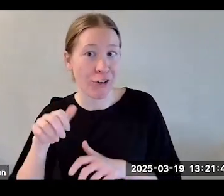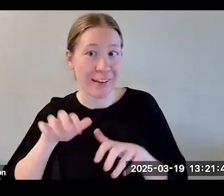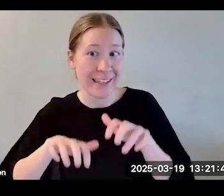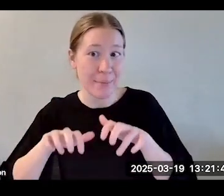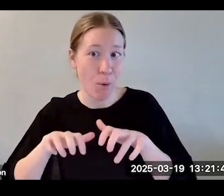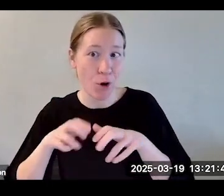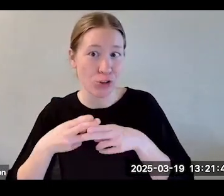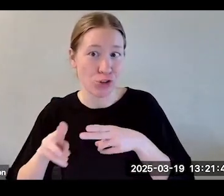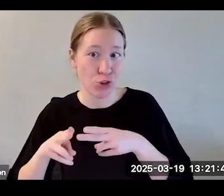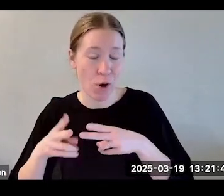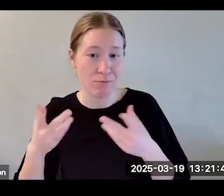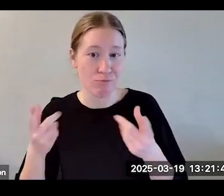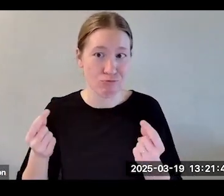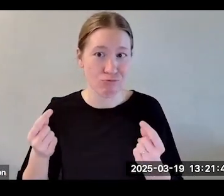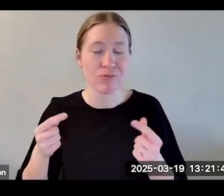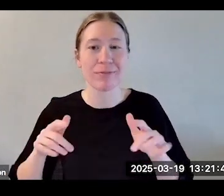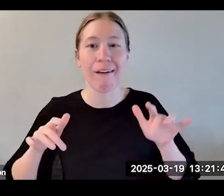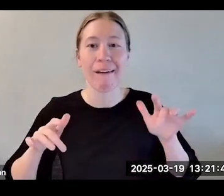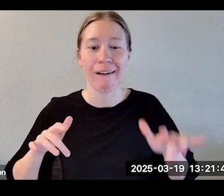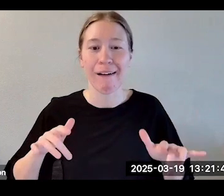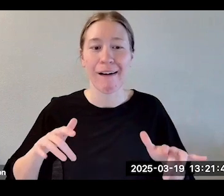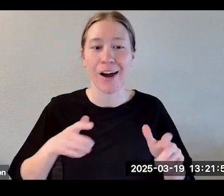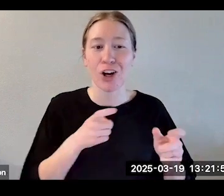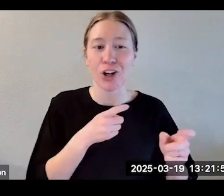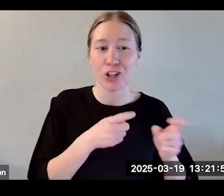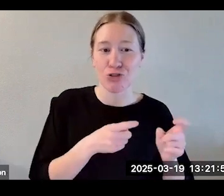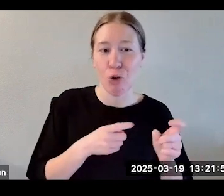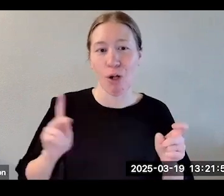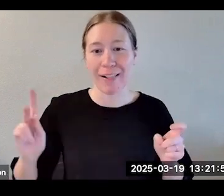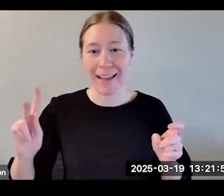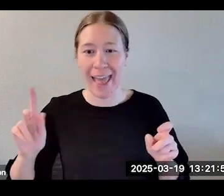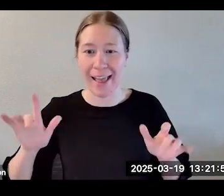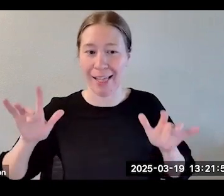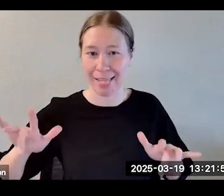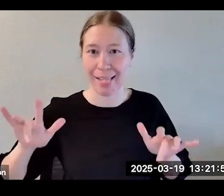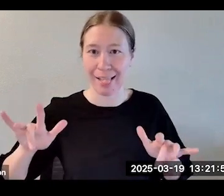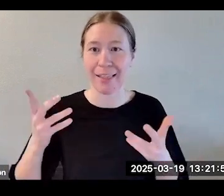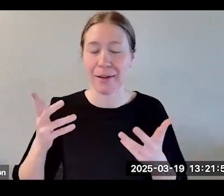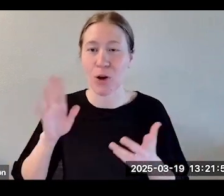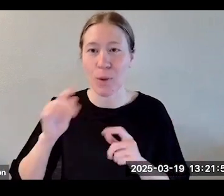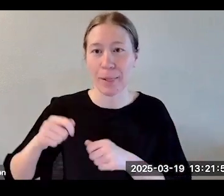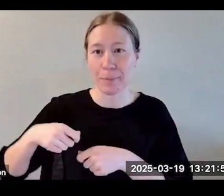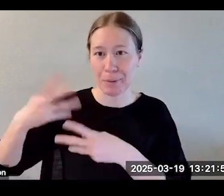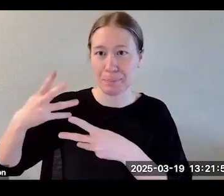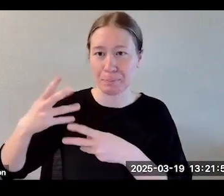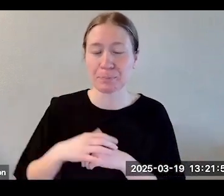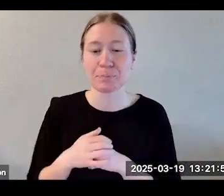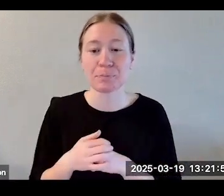Basically what you do is copy and paste to insert the URL, and then that link text that you have